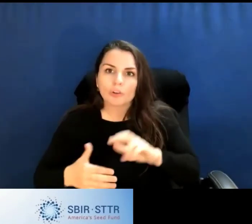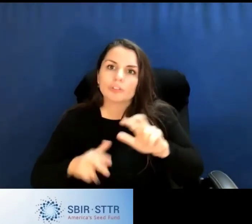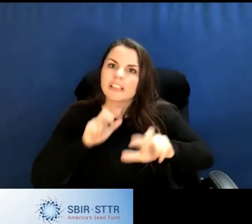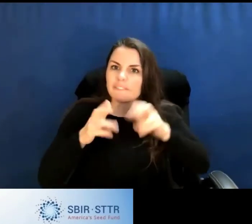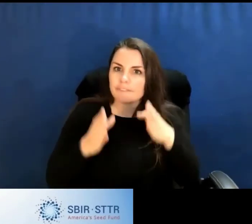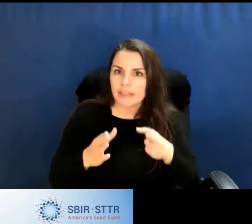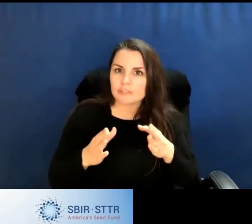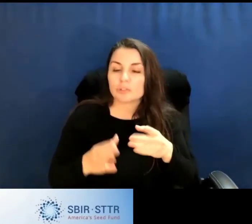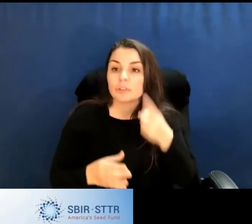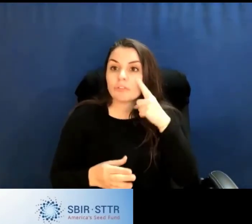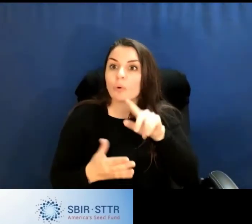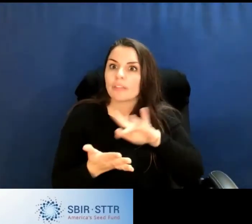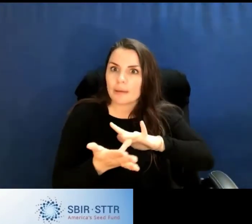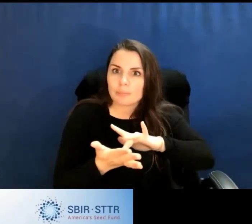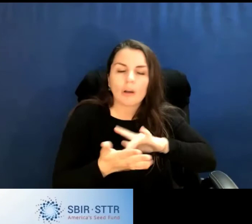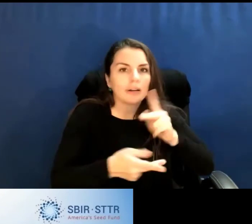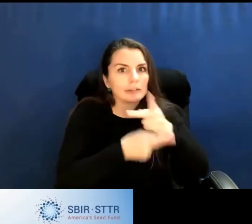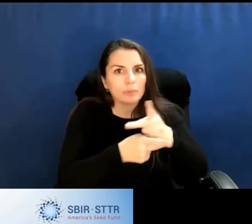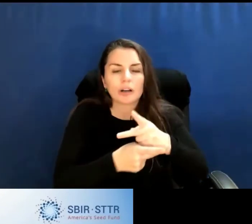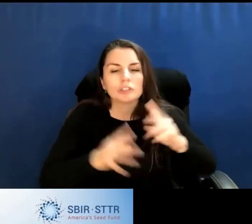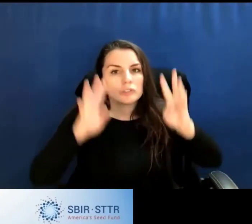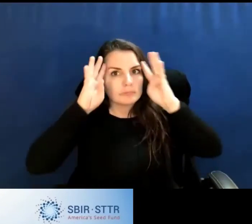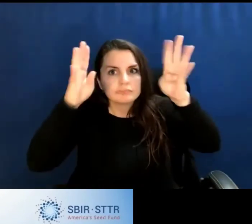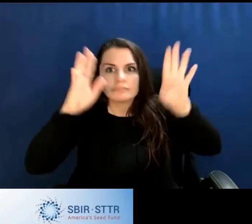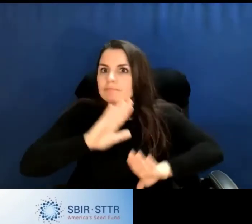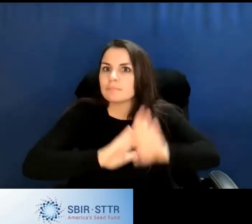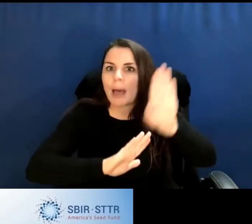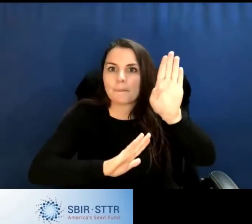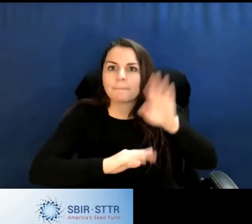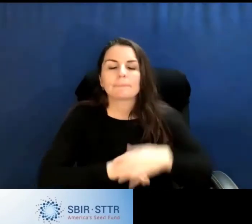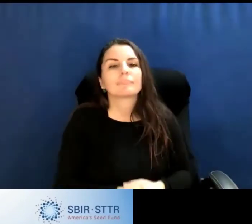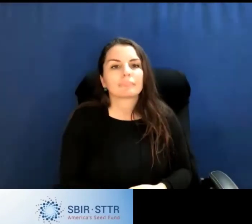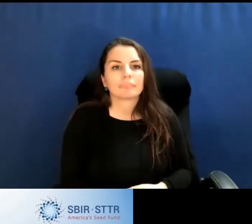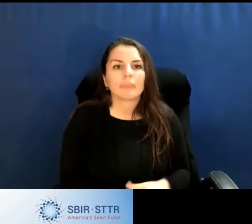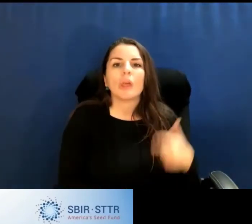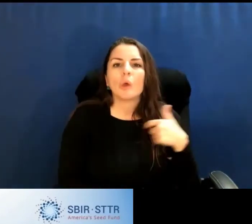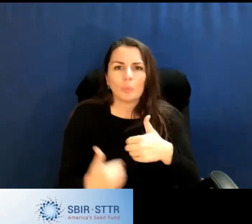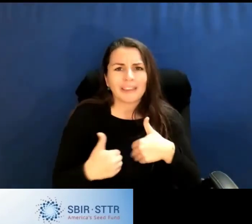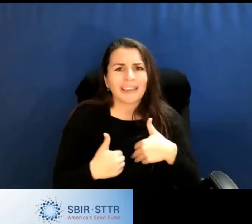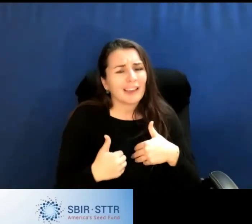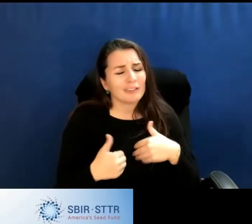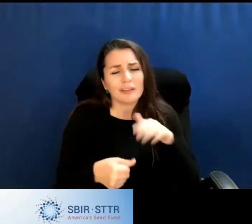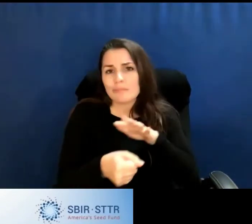and take it to market. Now, we have a wealth of information on our website,